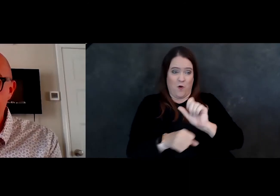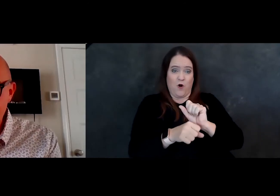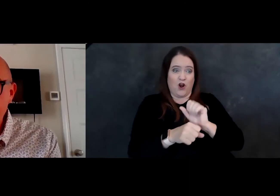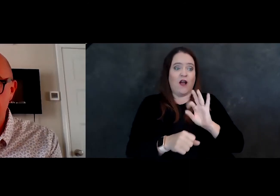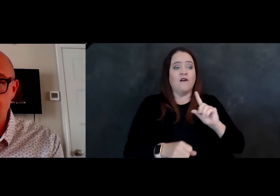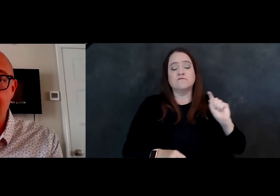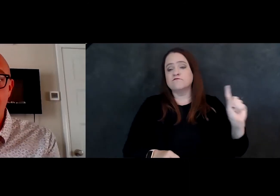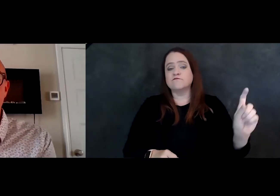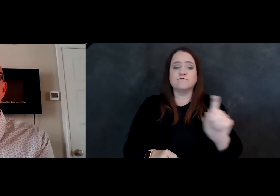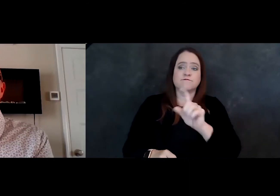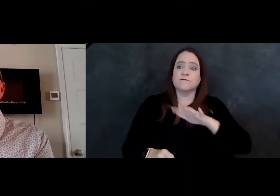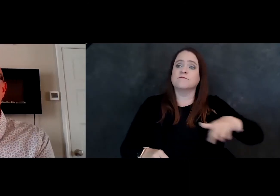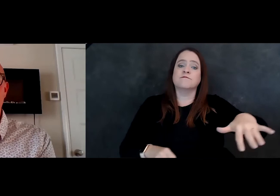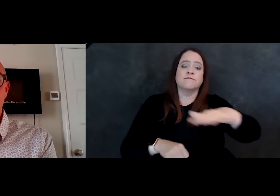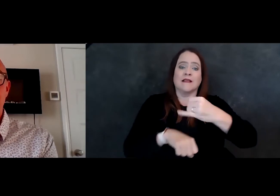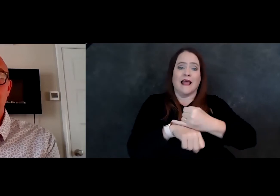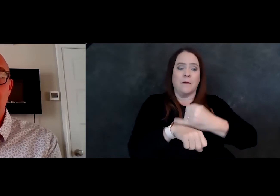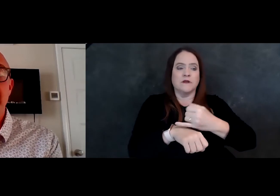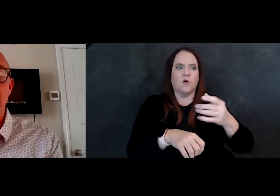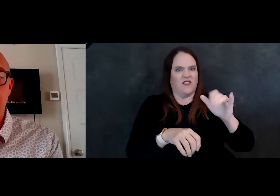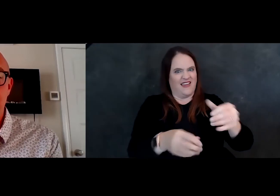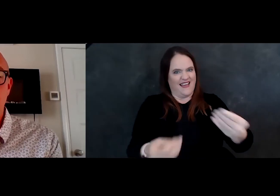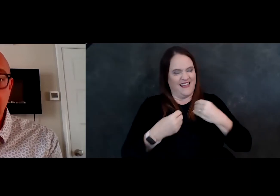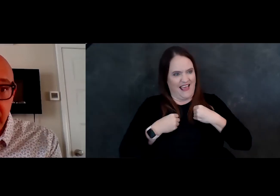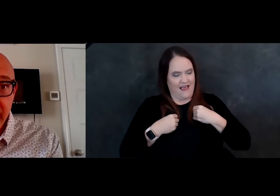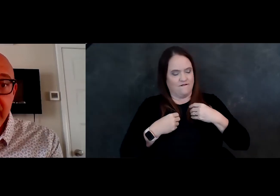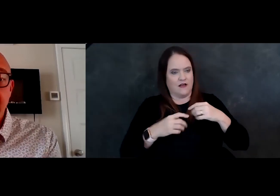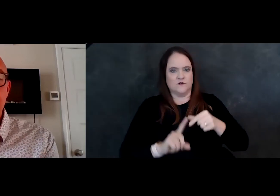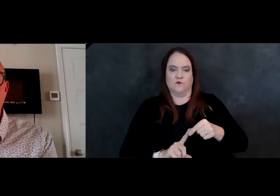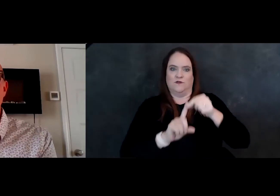didn't have access to before, and allowed us to address some things quickly, and that